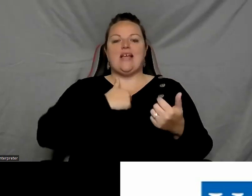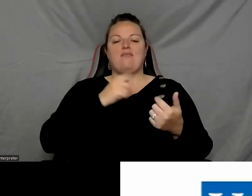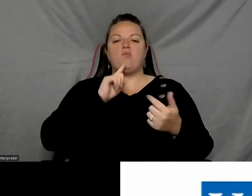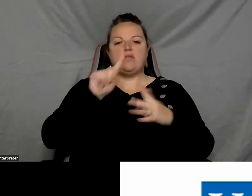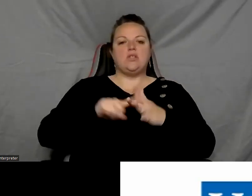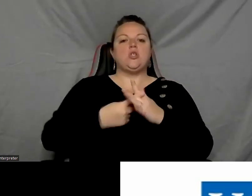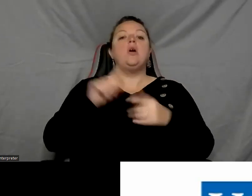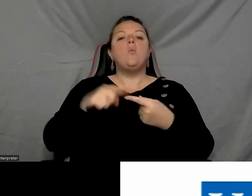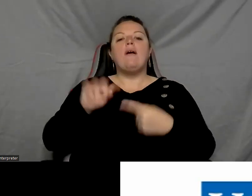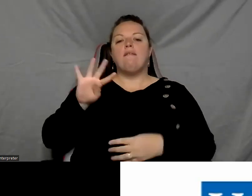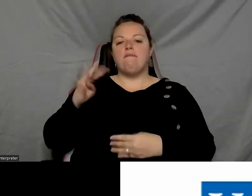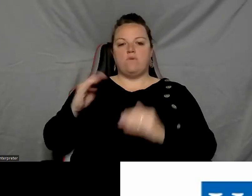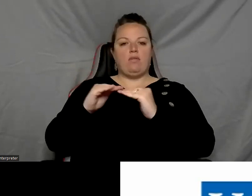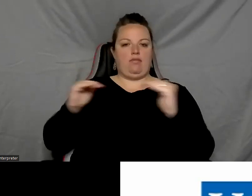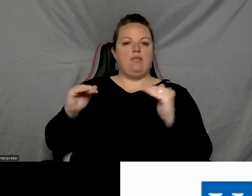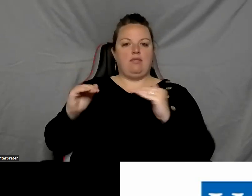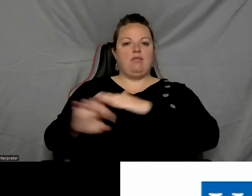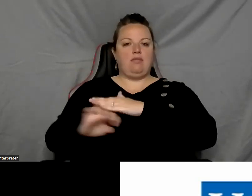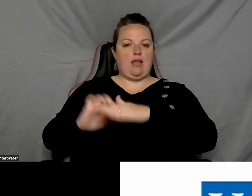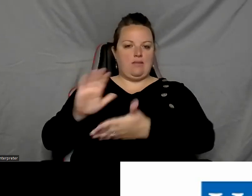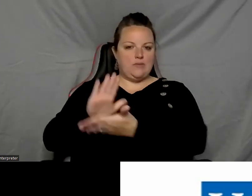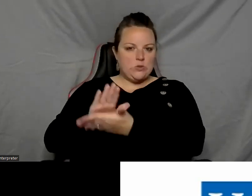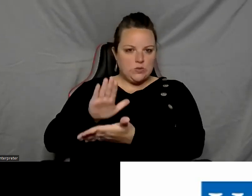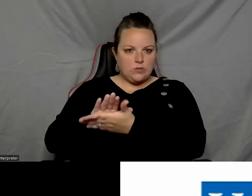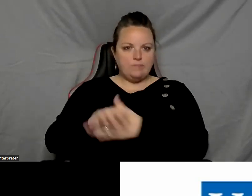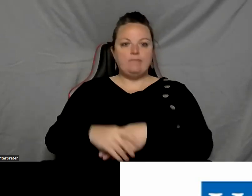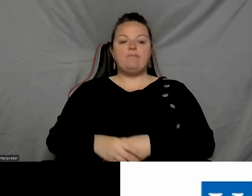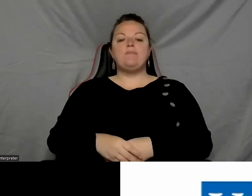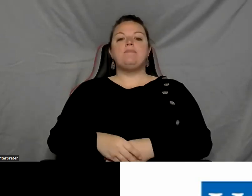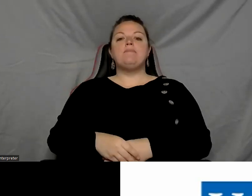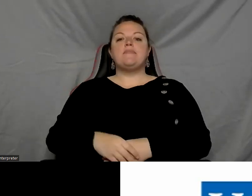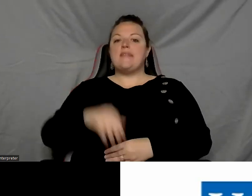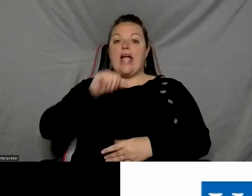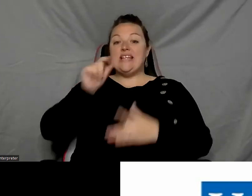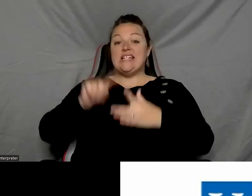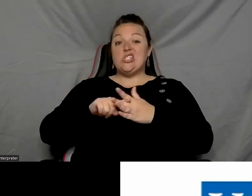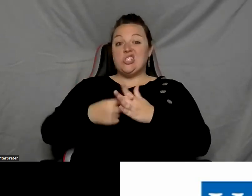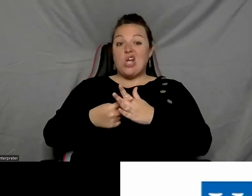year of elementary school. I didn't begin advocating for myself until